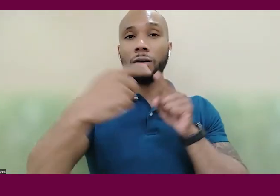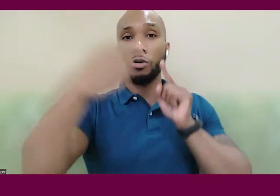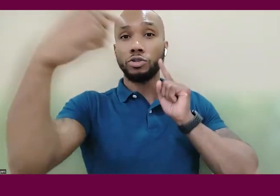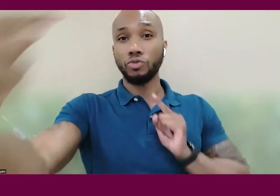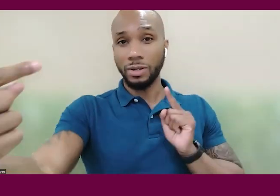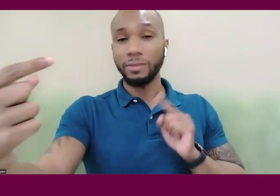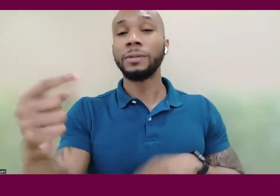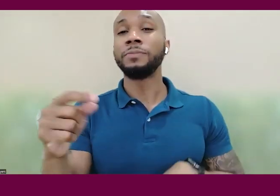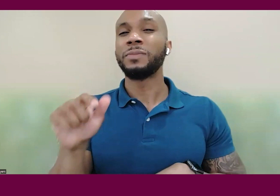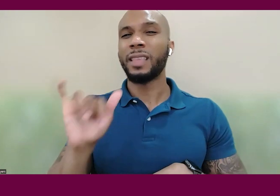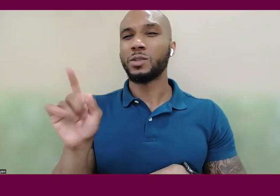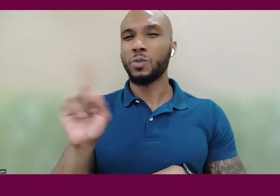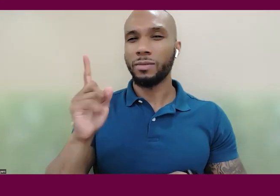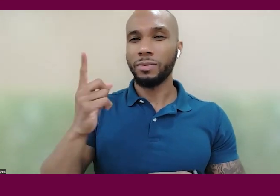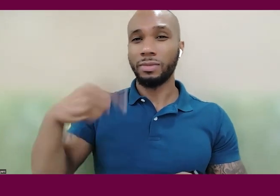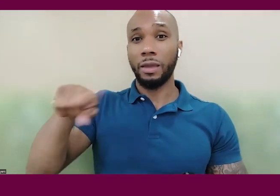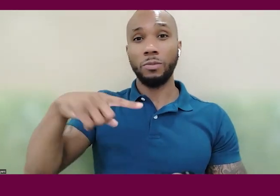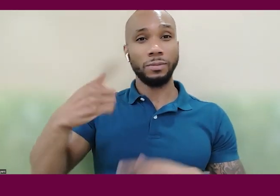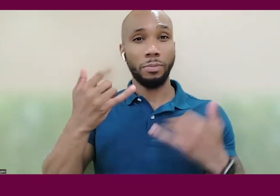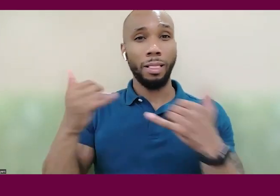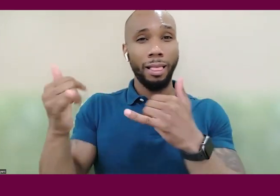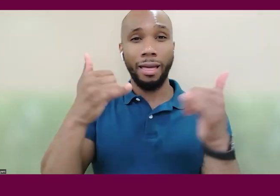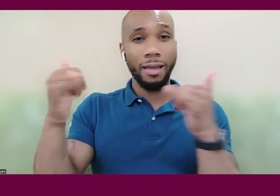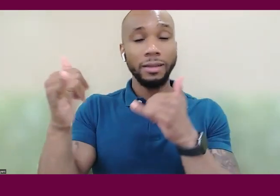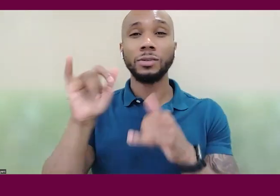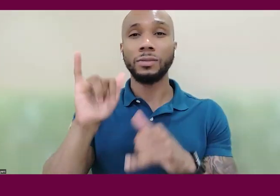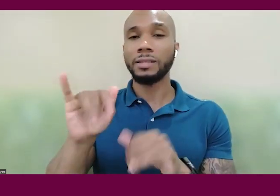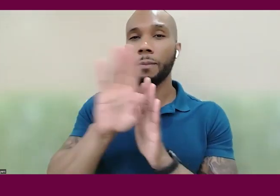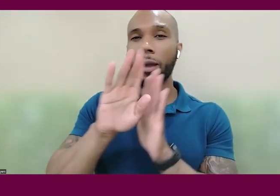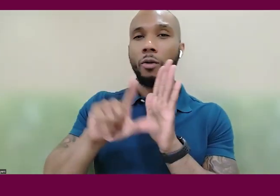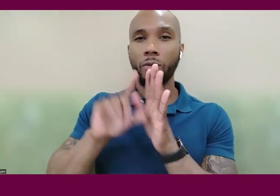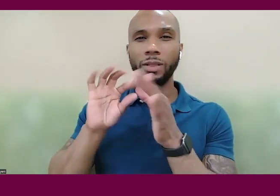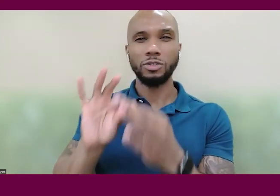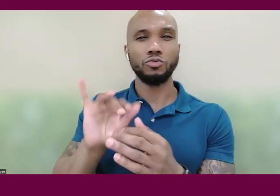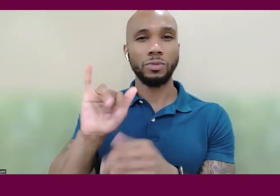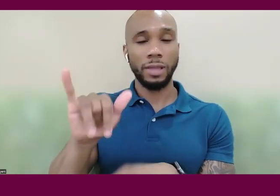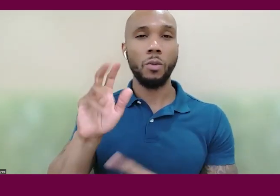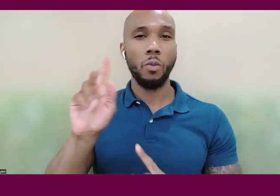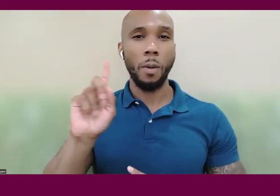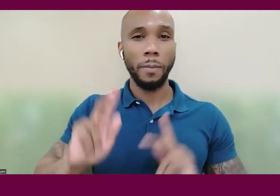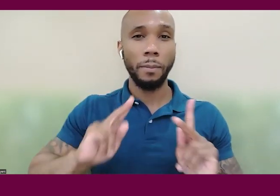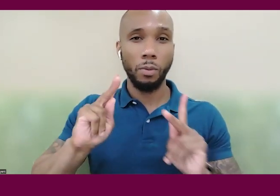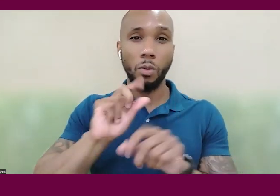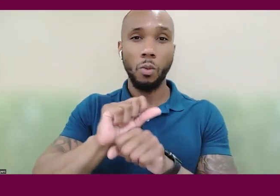where they played. That's the background of that. That's where people worked.